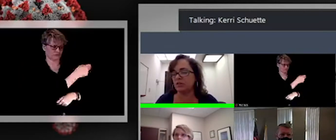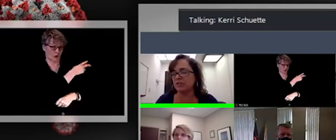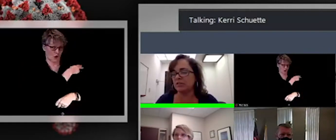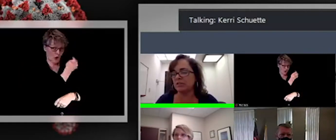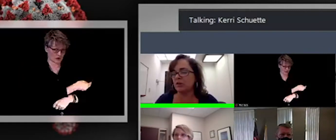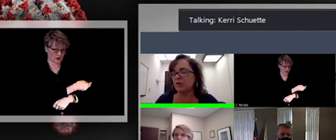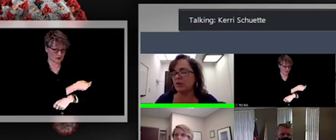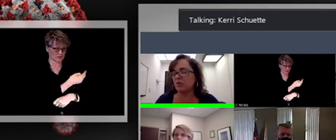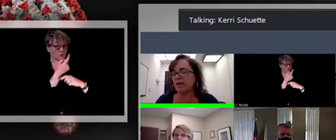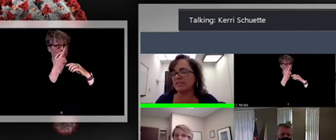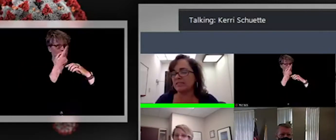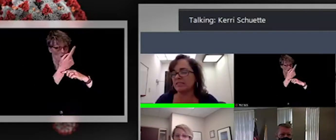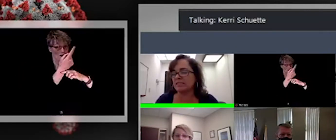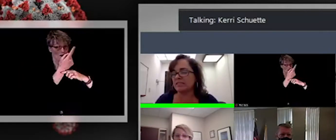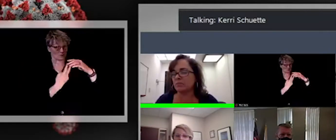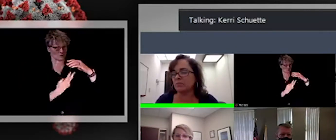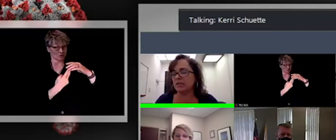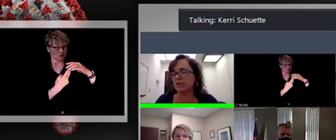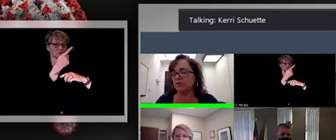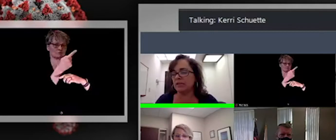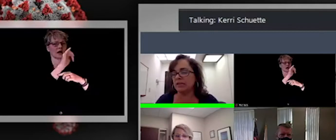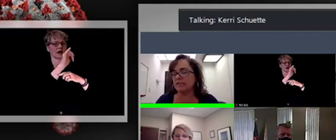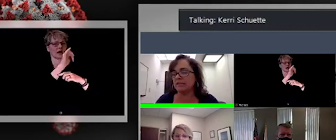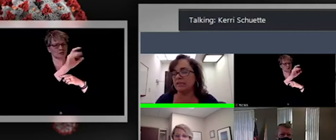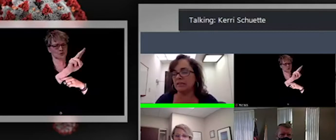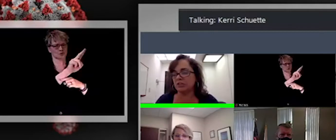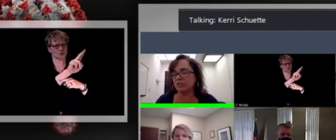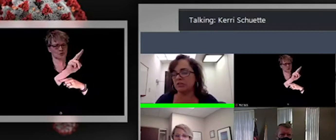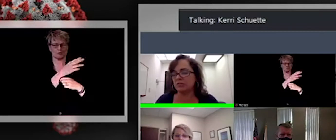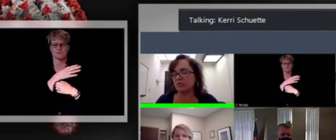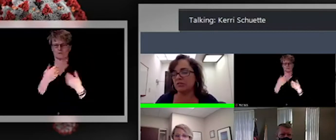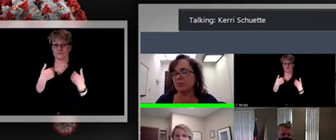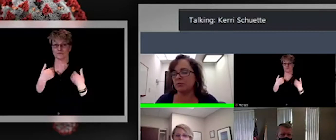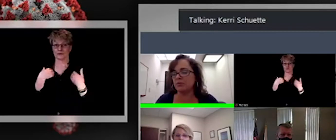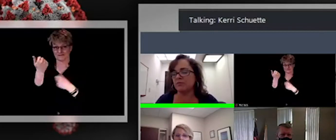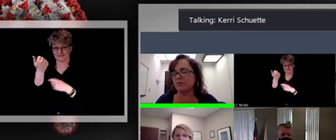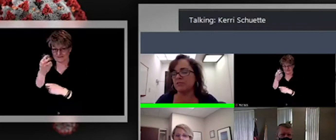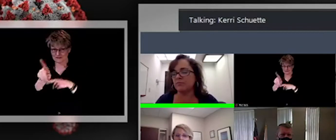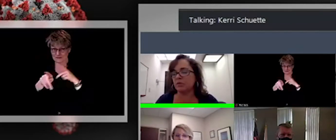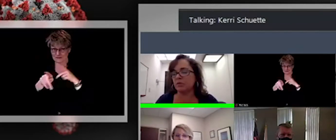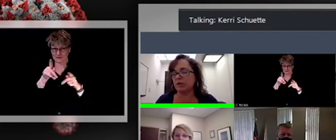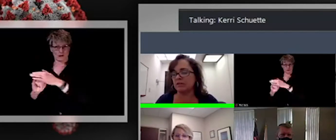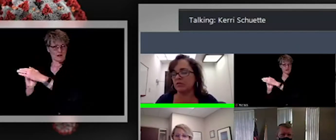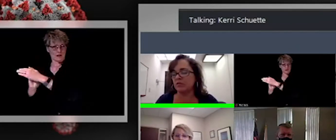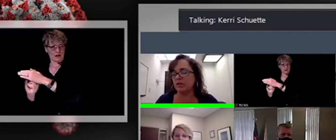Care Unit. We have 17 people in isolation. Those are people who have tested positive.